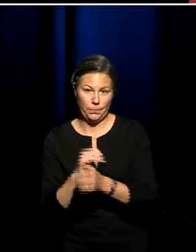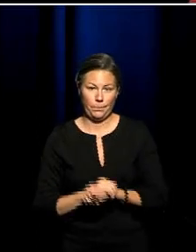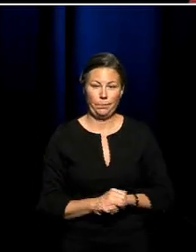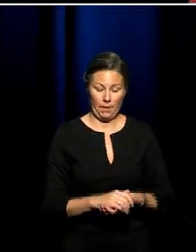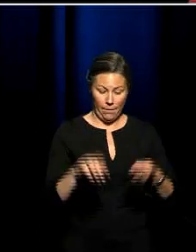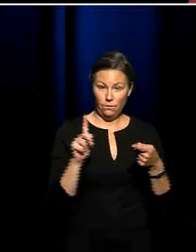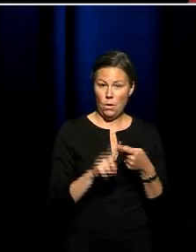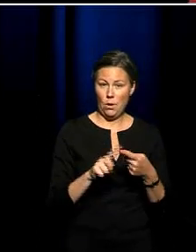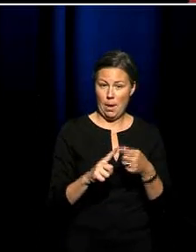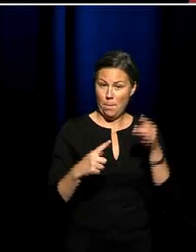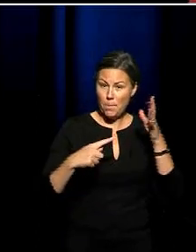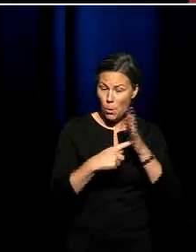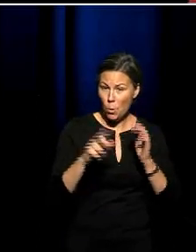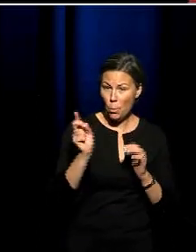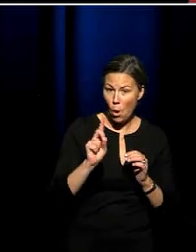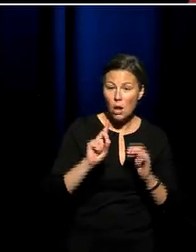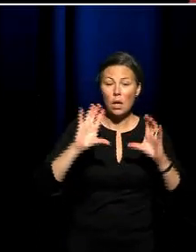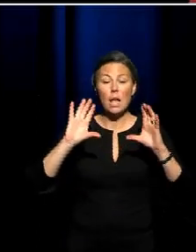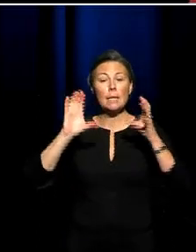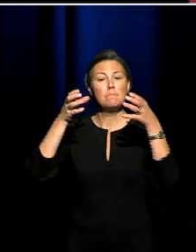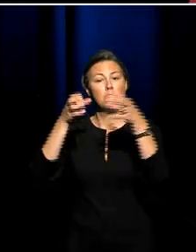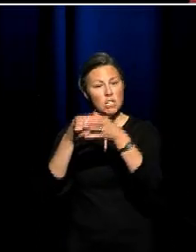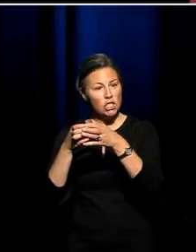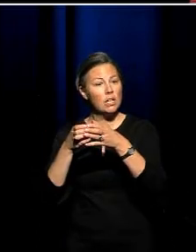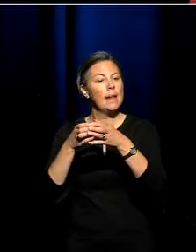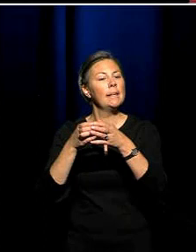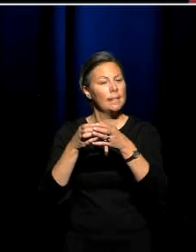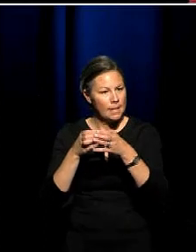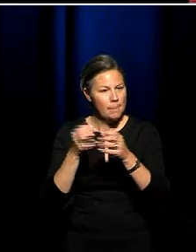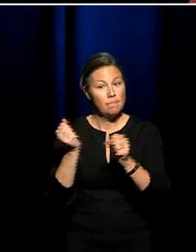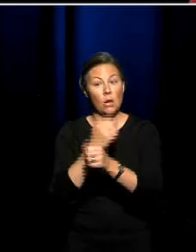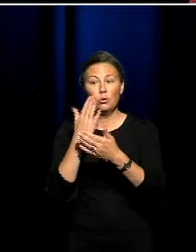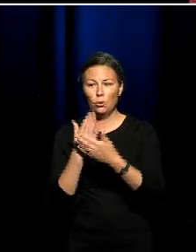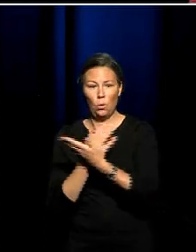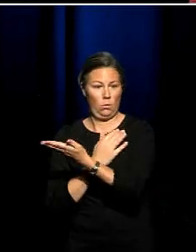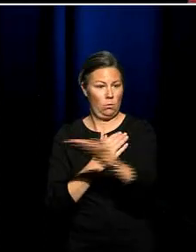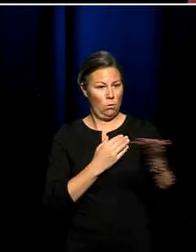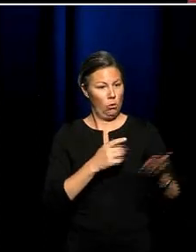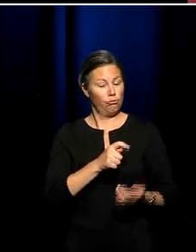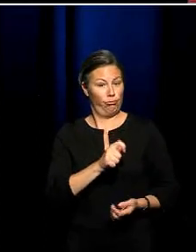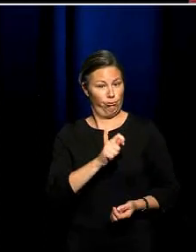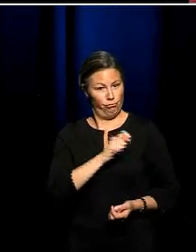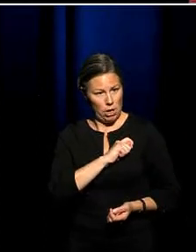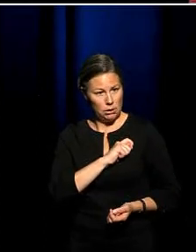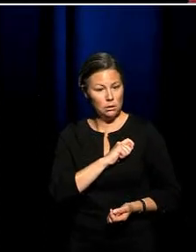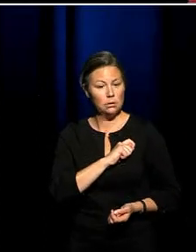is essential that the Commission has the confidence of the public and of the disability community in particular that it will discharge its responsibilities